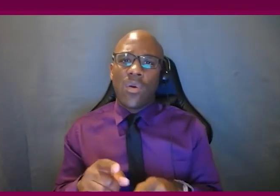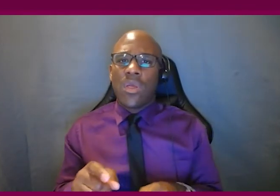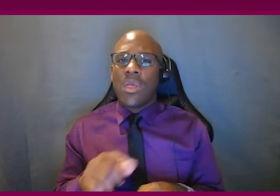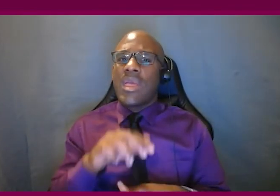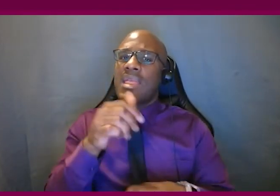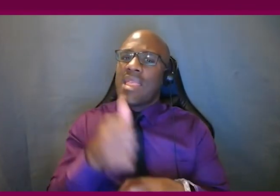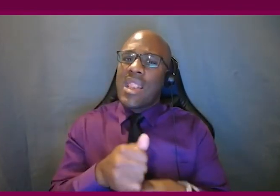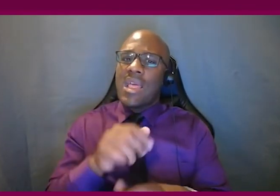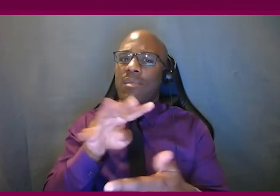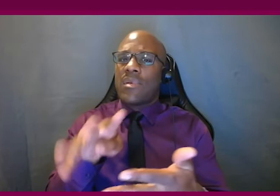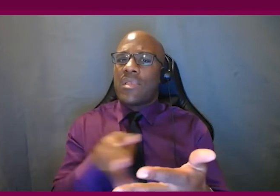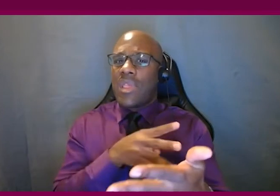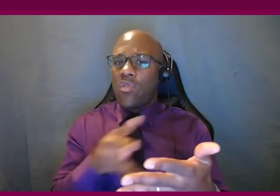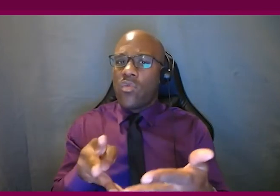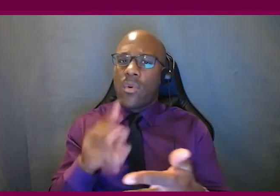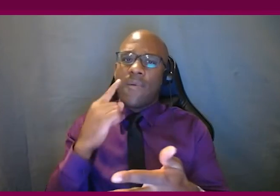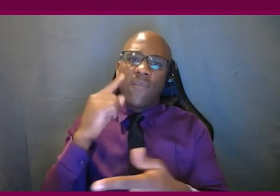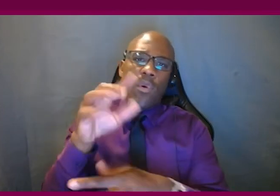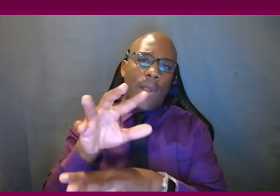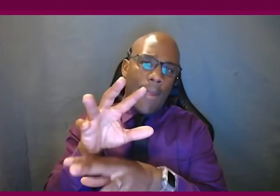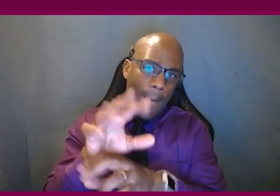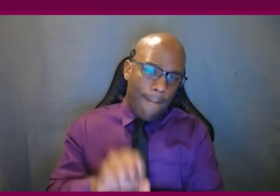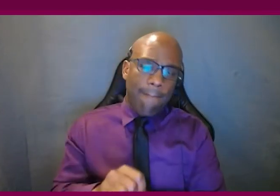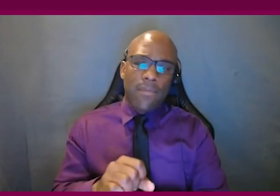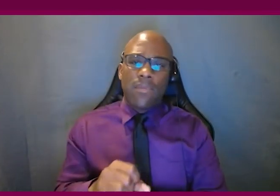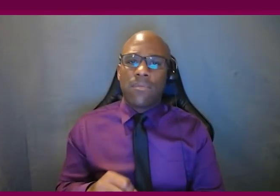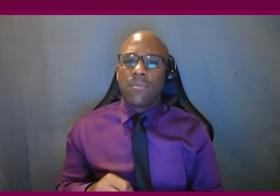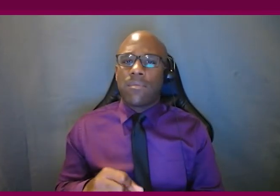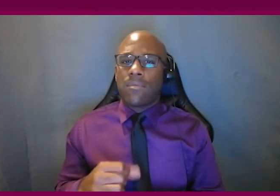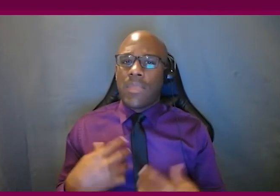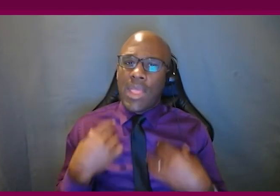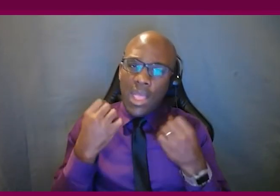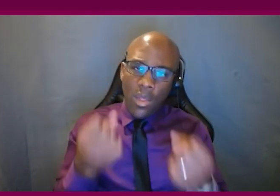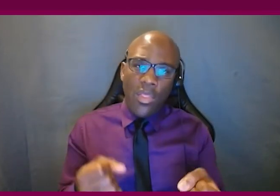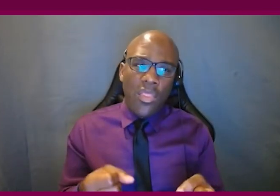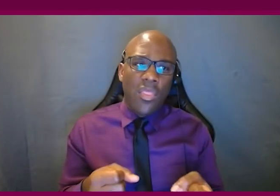a day? How much sleep are you getting? How mindful are you being in your daily life?